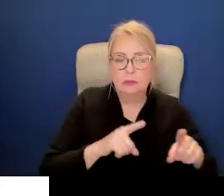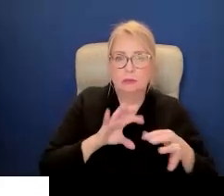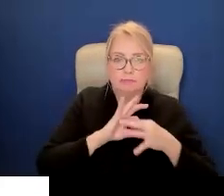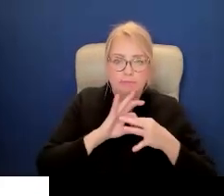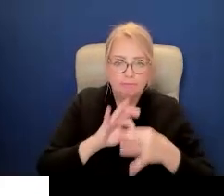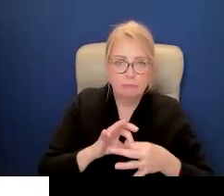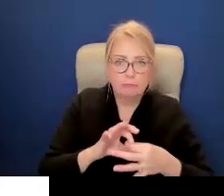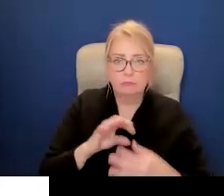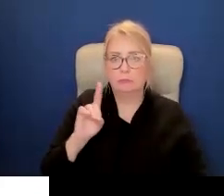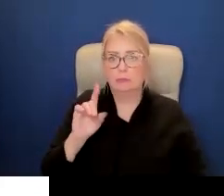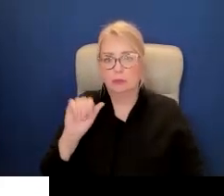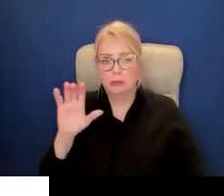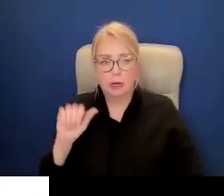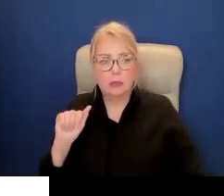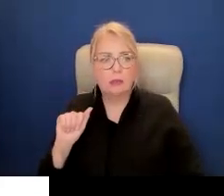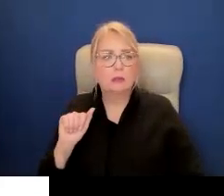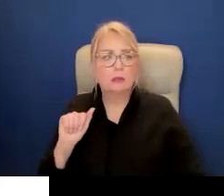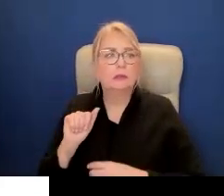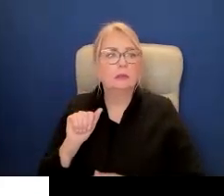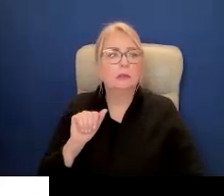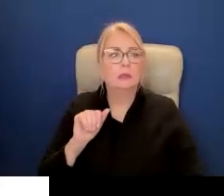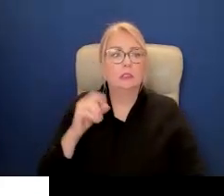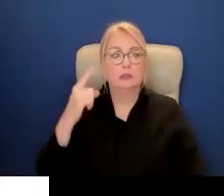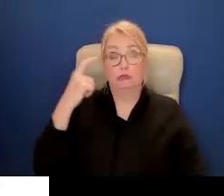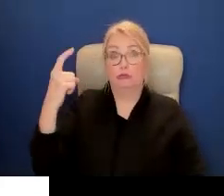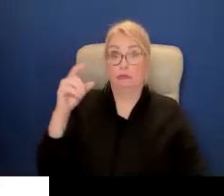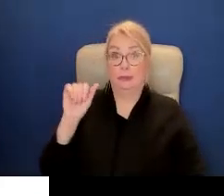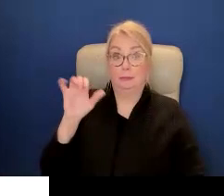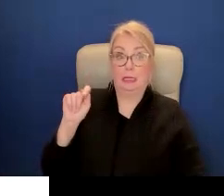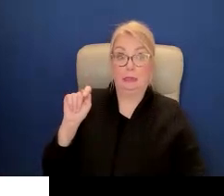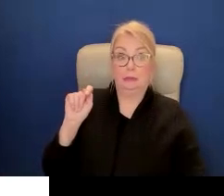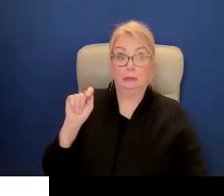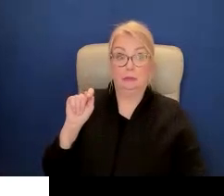AB 540 or even more recent,